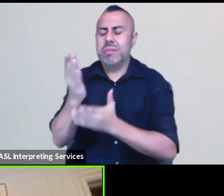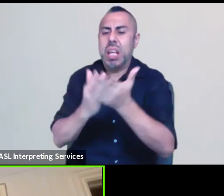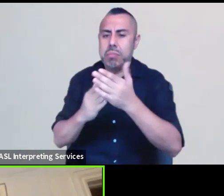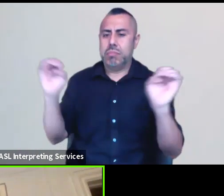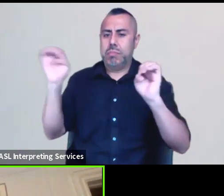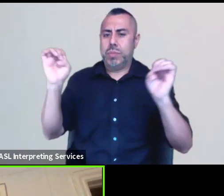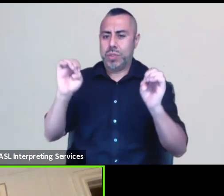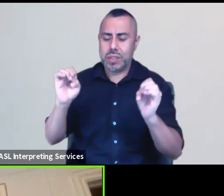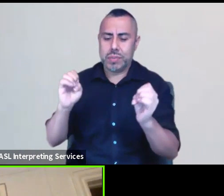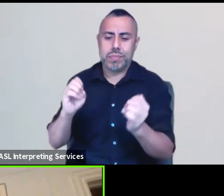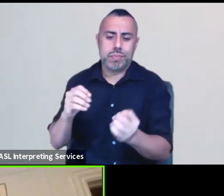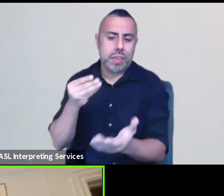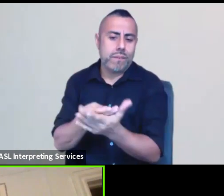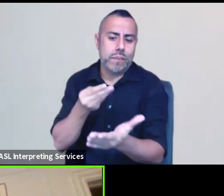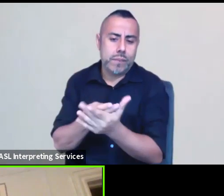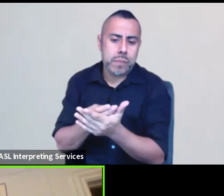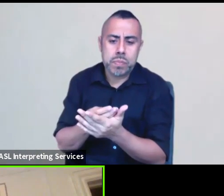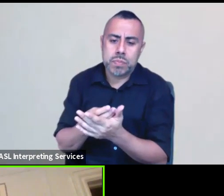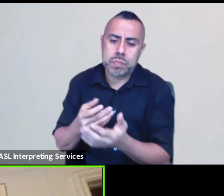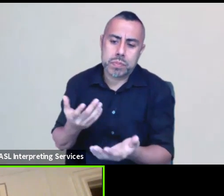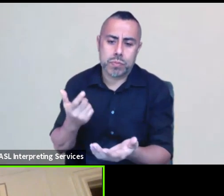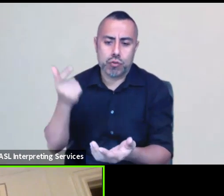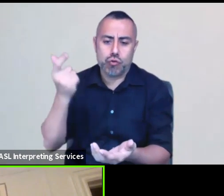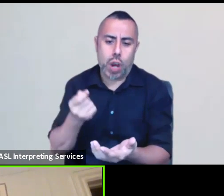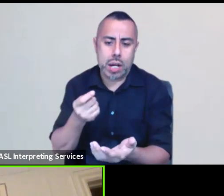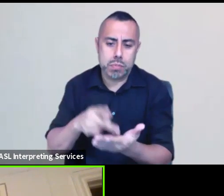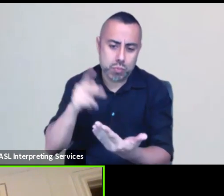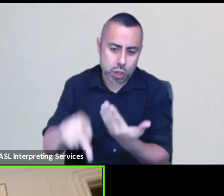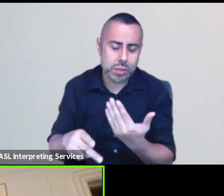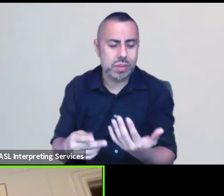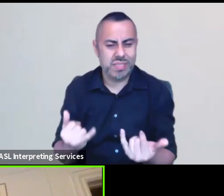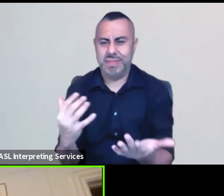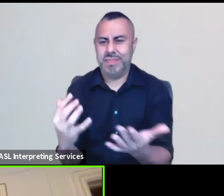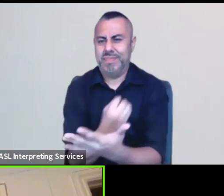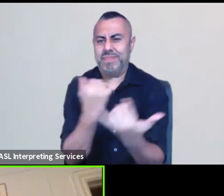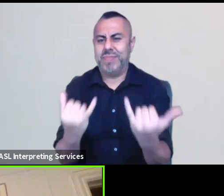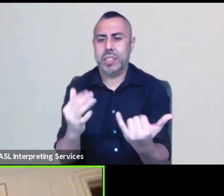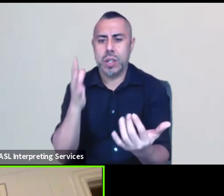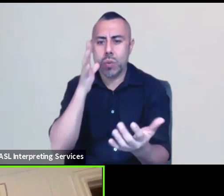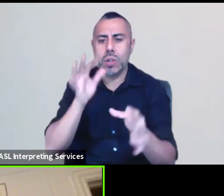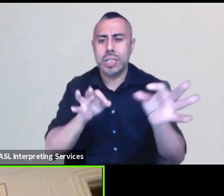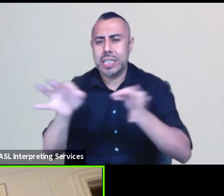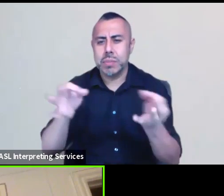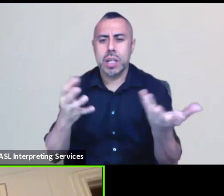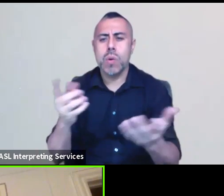was just talk to you about some of the things that would go into an application.